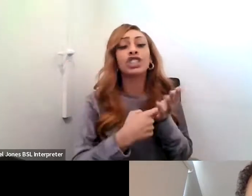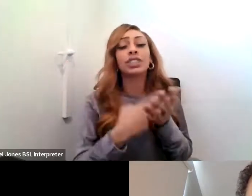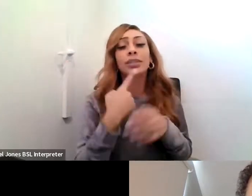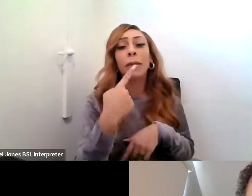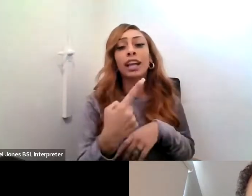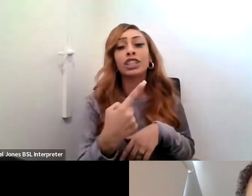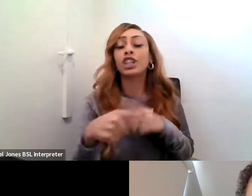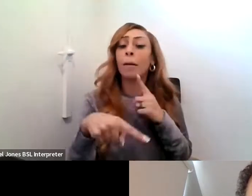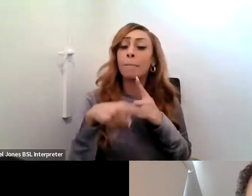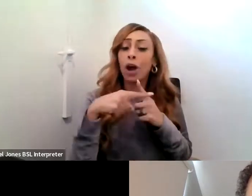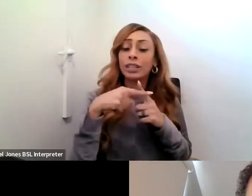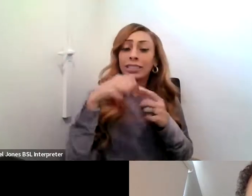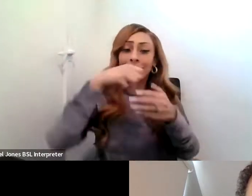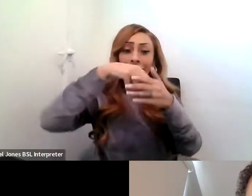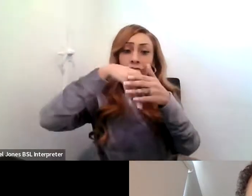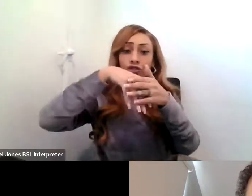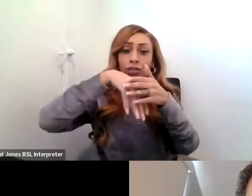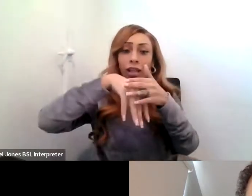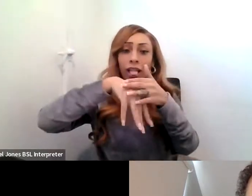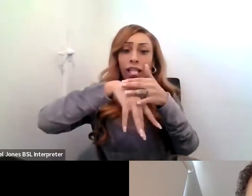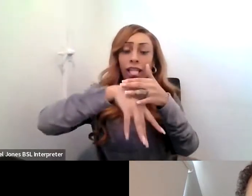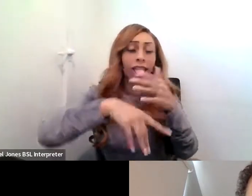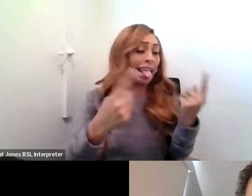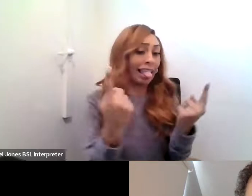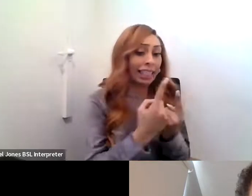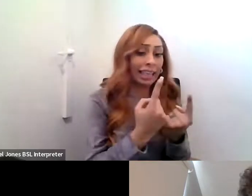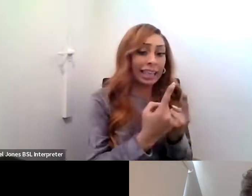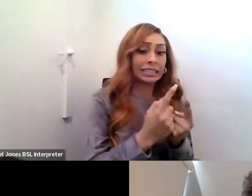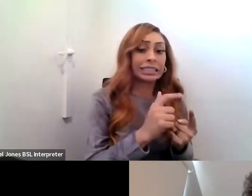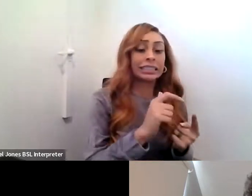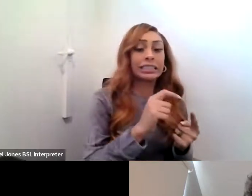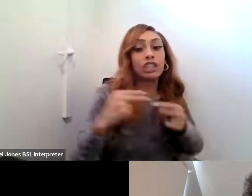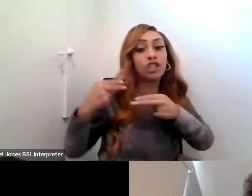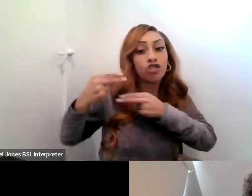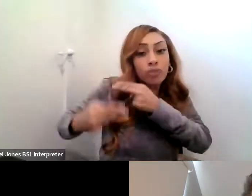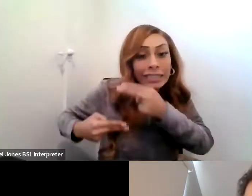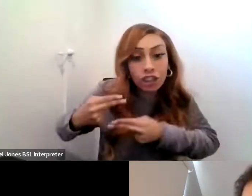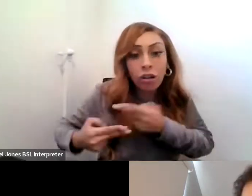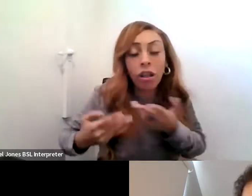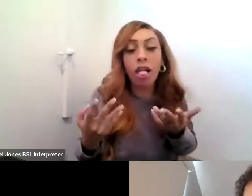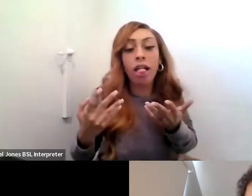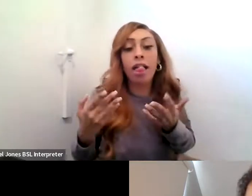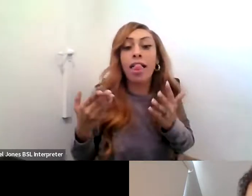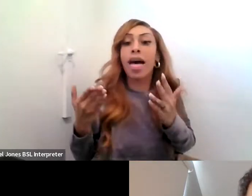the positive trickle-down effect of things that might traditionally be seen as access things,